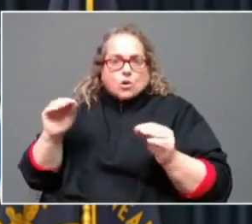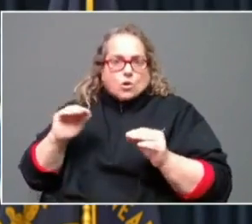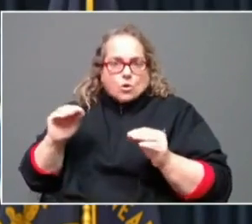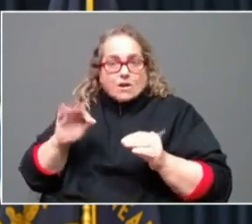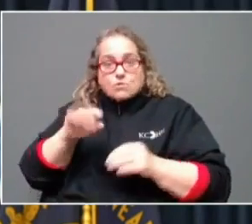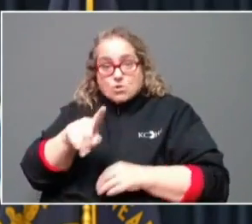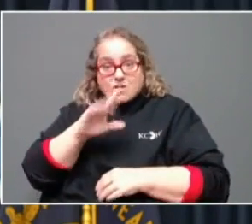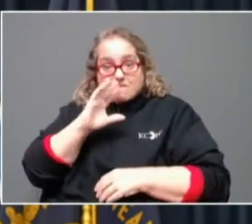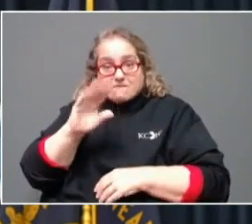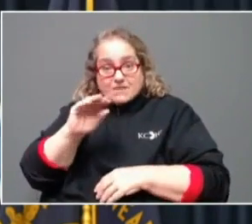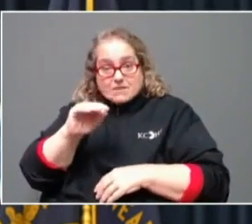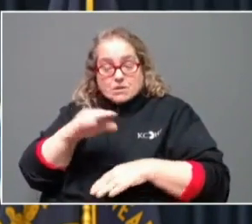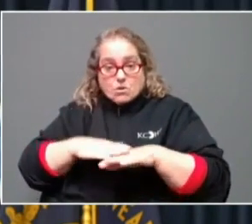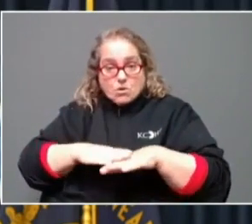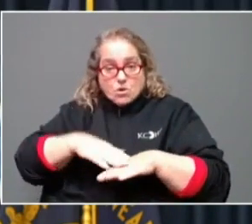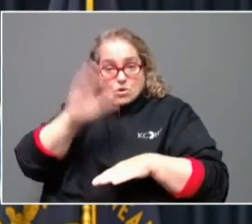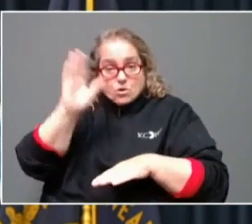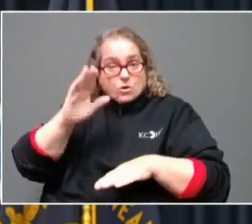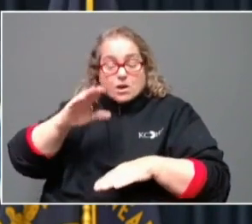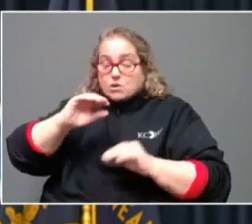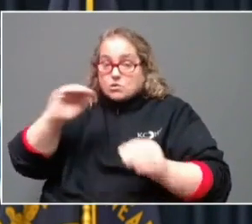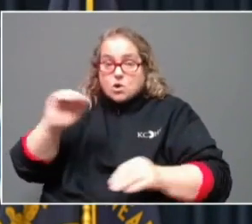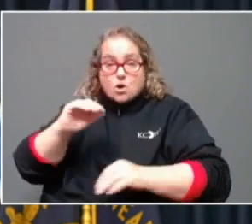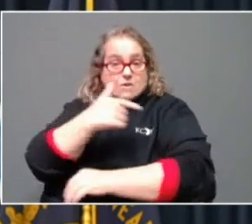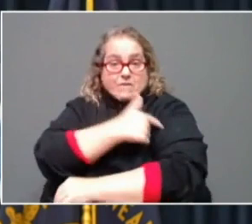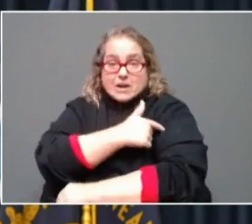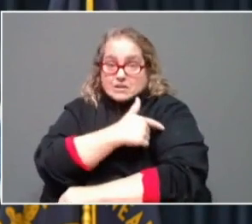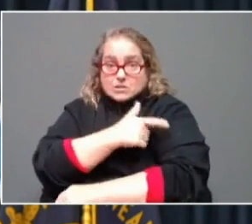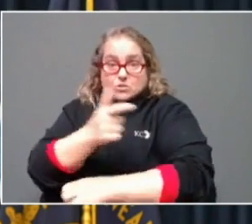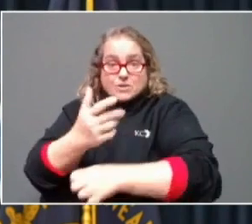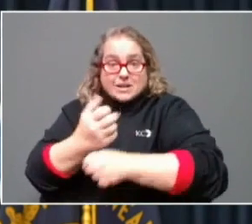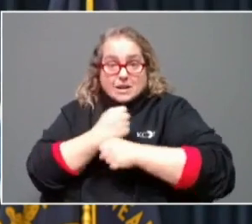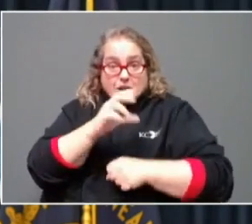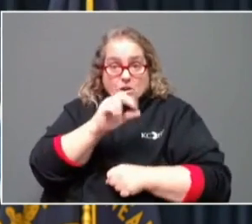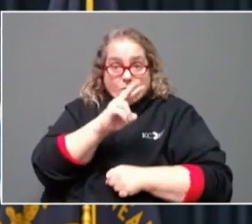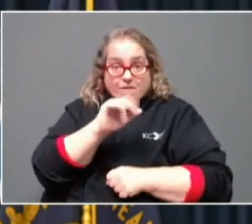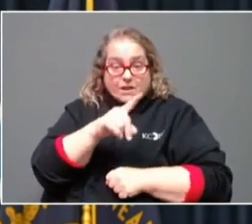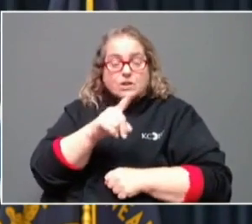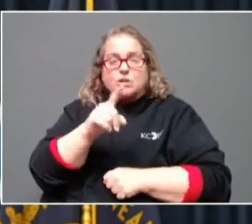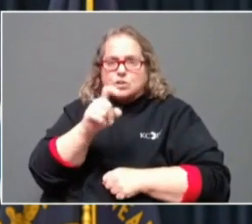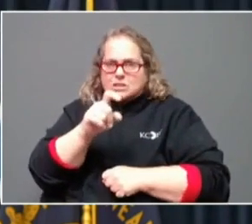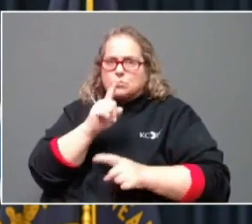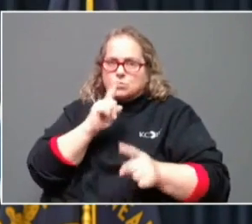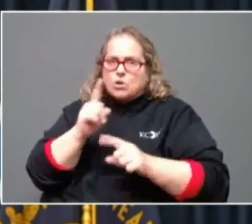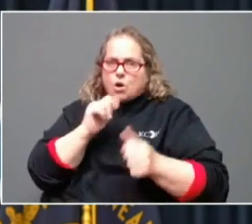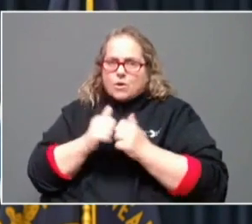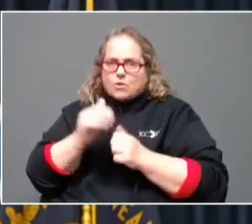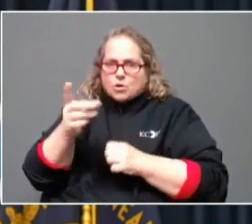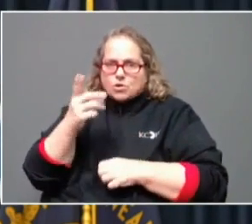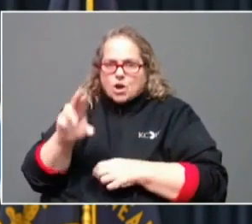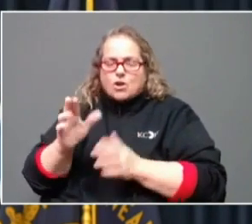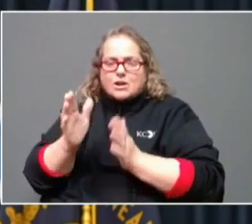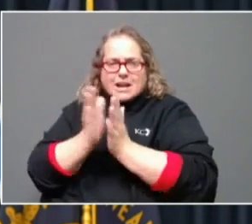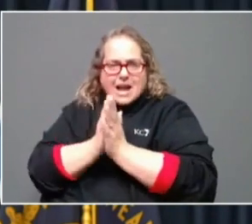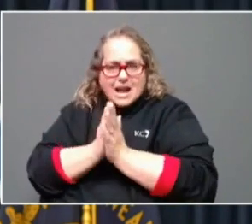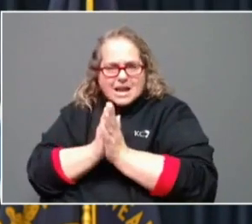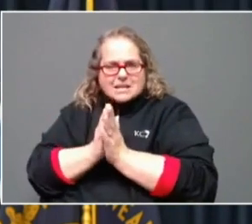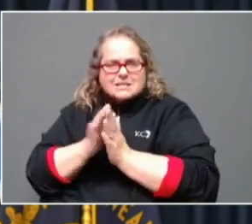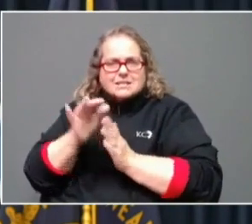and you are unvaccinated and you get covid You should talk to your doctor probably. And ask if Mona peer review is a good choice for you. It has about